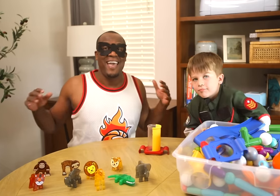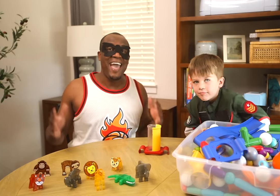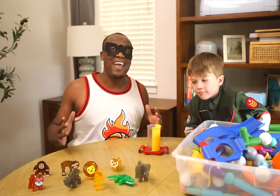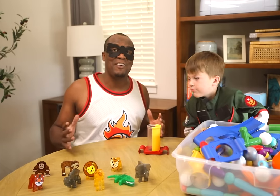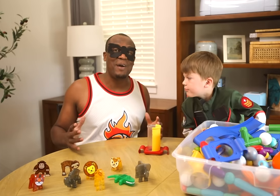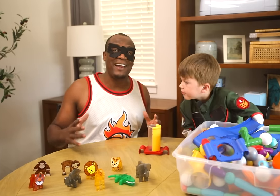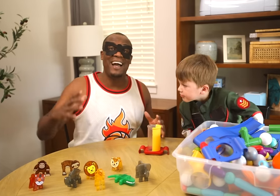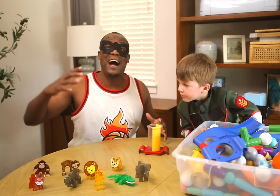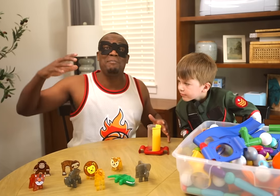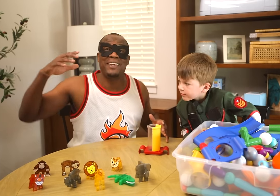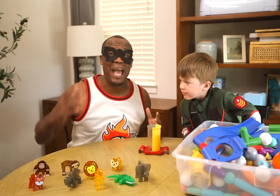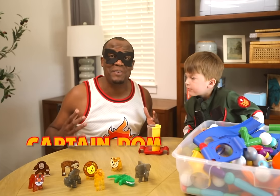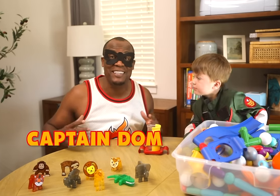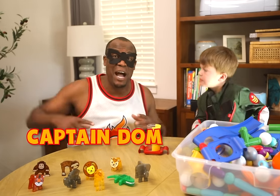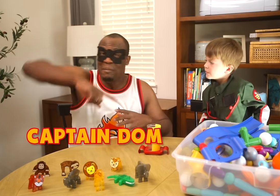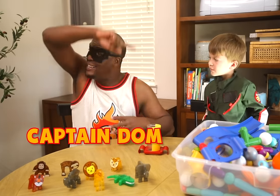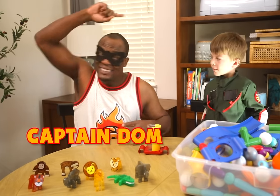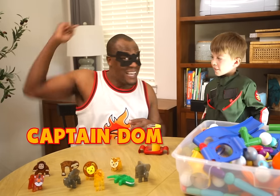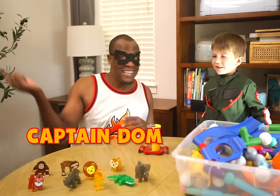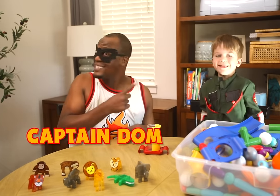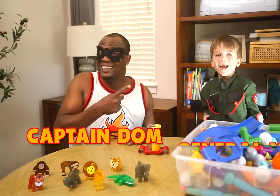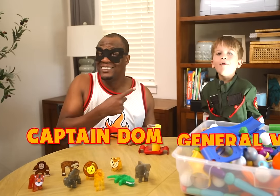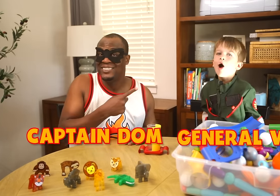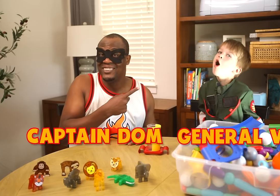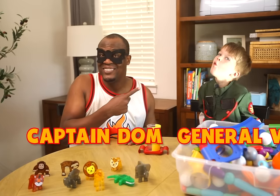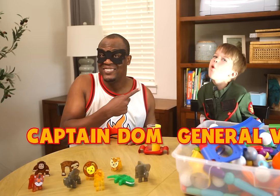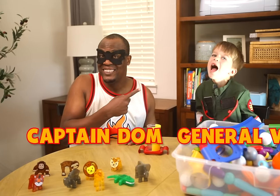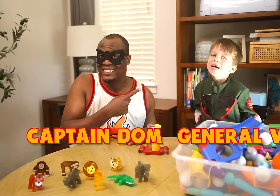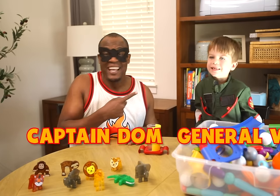Hey everybody, I'm Captain Dumb and this is K. O. Wes!